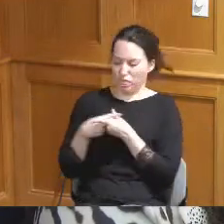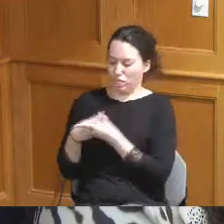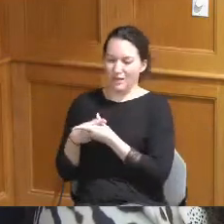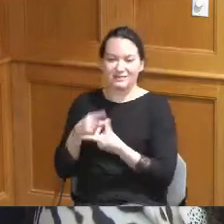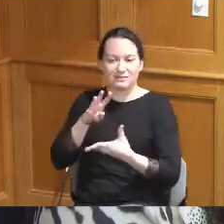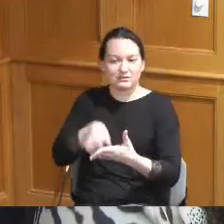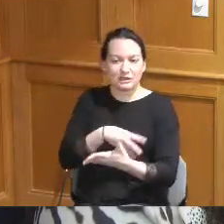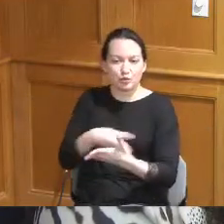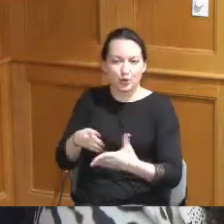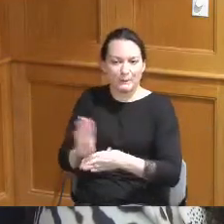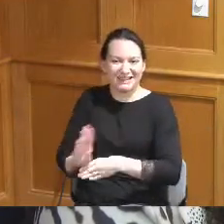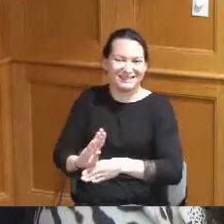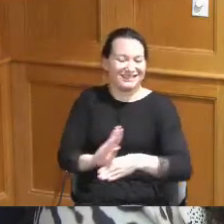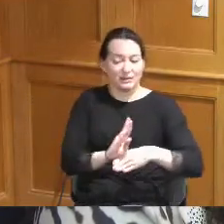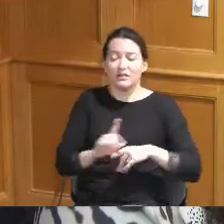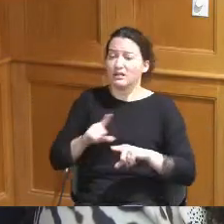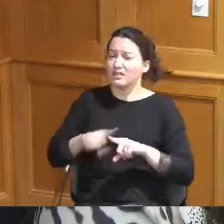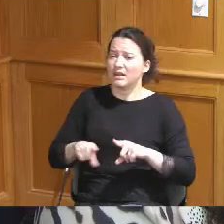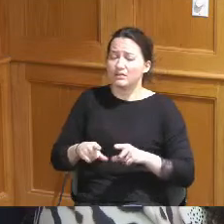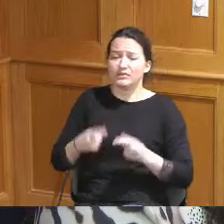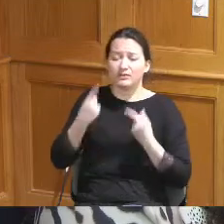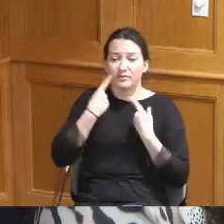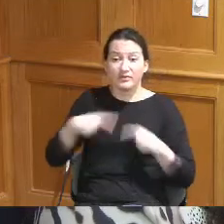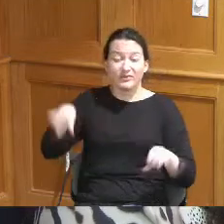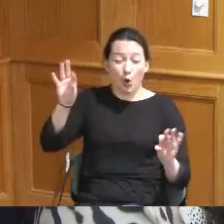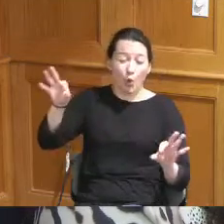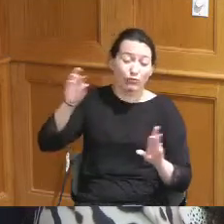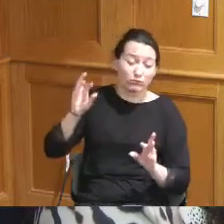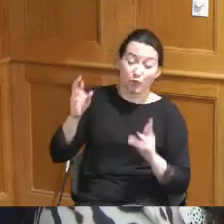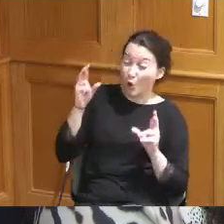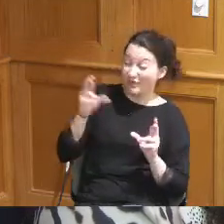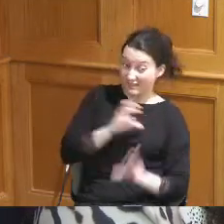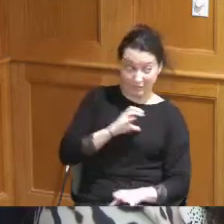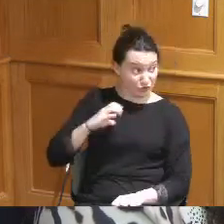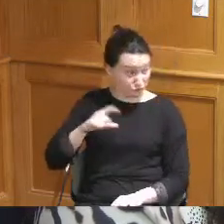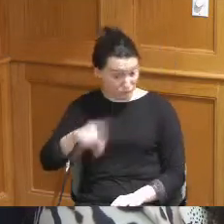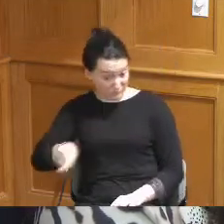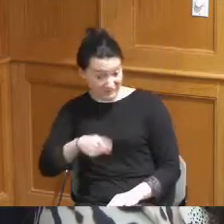schedules but there's a resolution hopefully that the Commissioners have already received